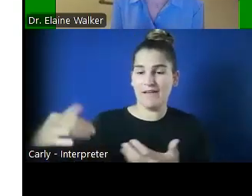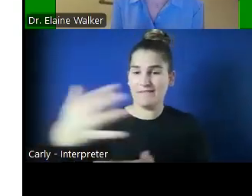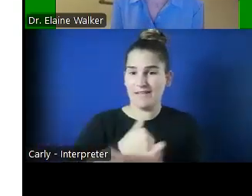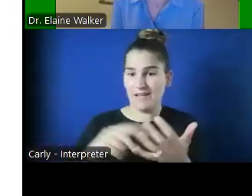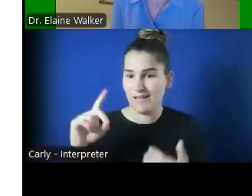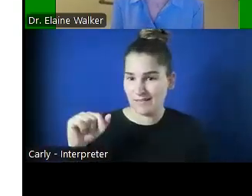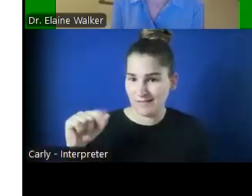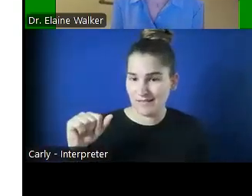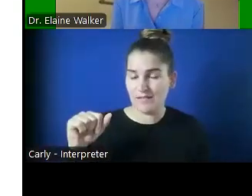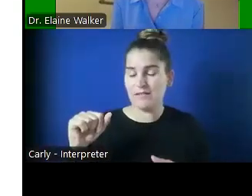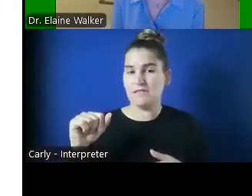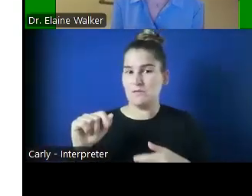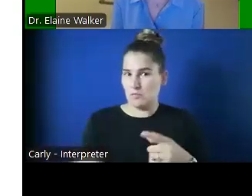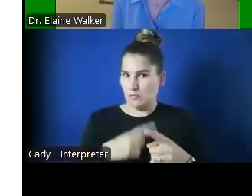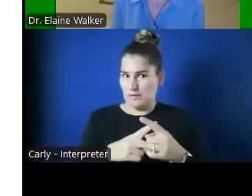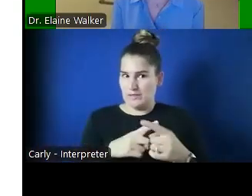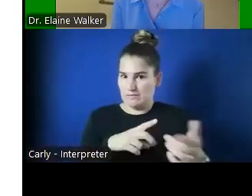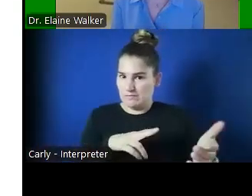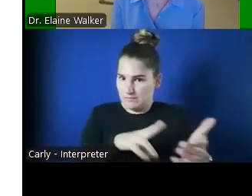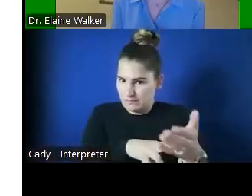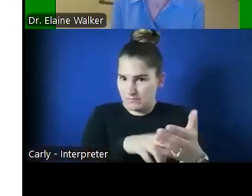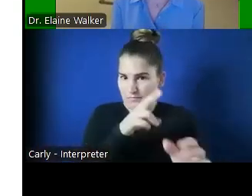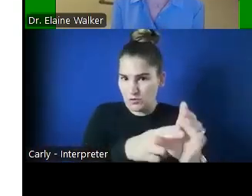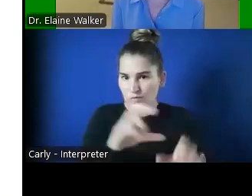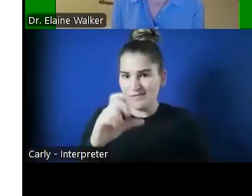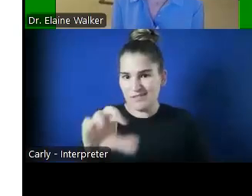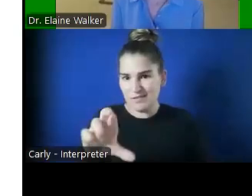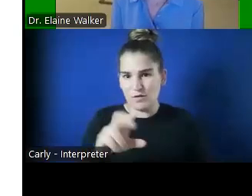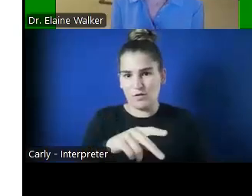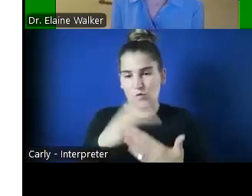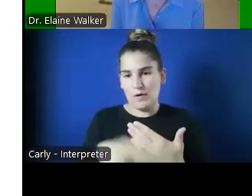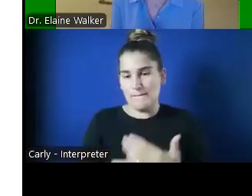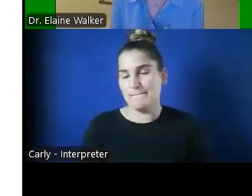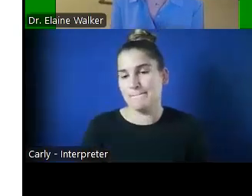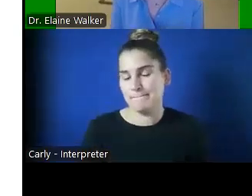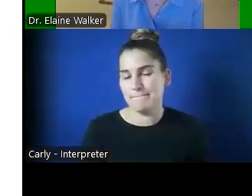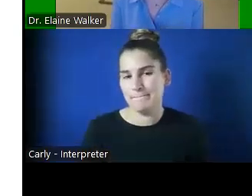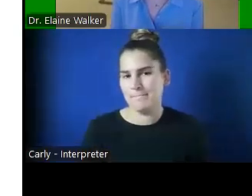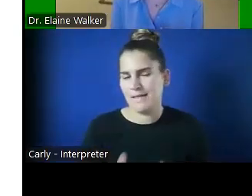kind of a pawn enrollment into a CHR program for a potential client Gathering a a baseline